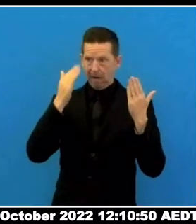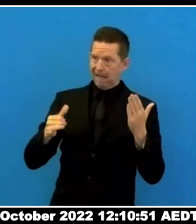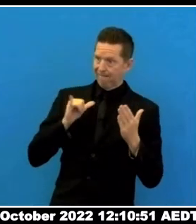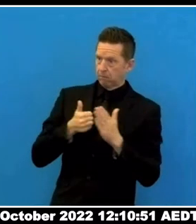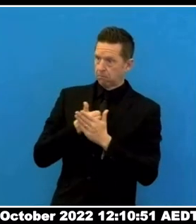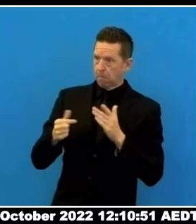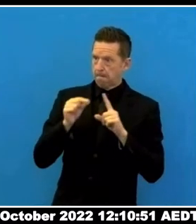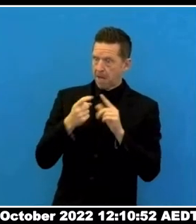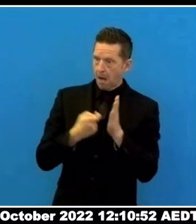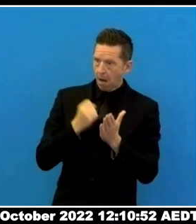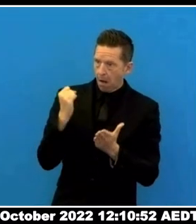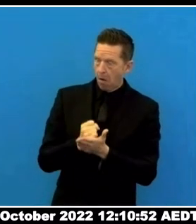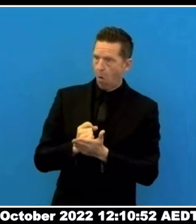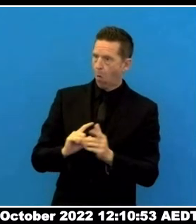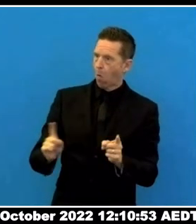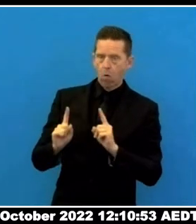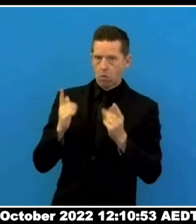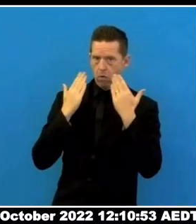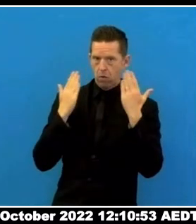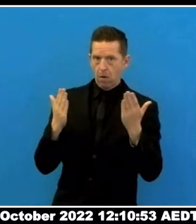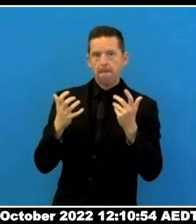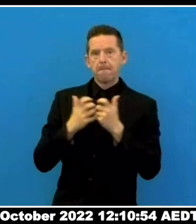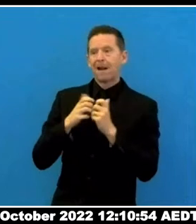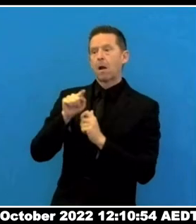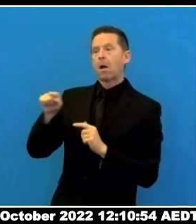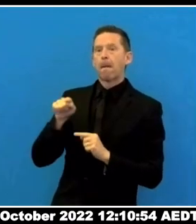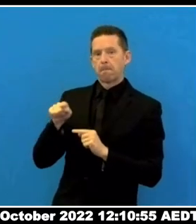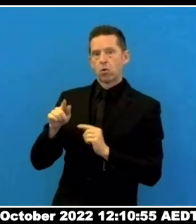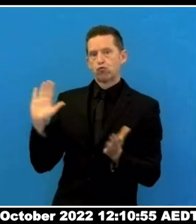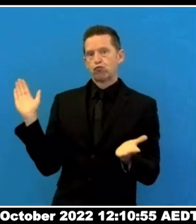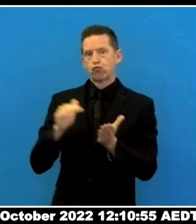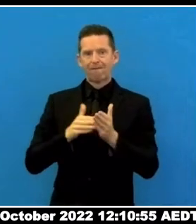So, often they arrived by boat in very traumatic circumstances.